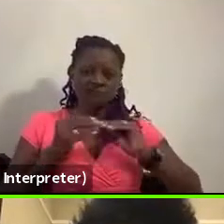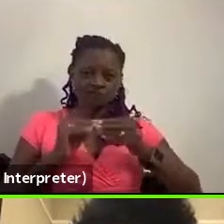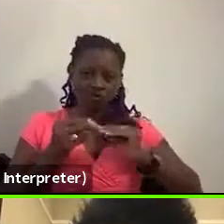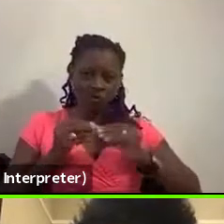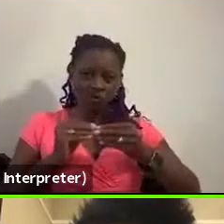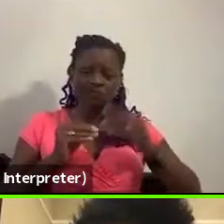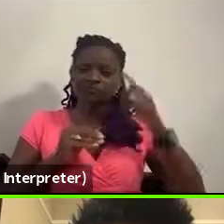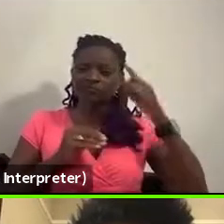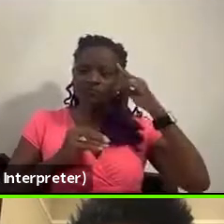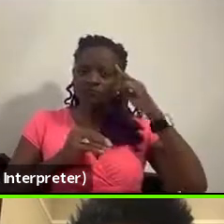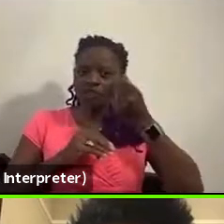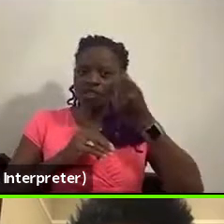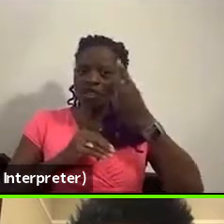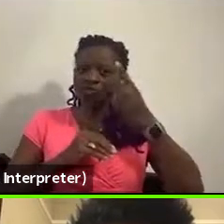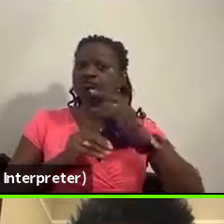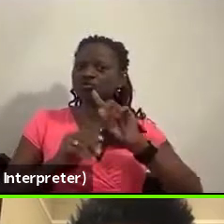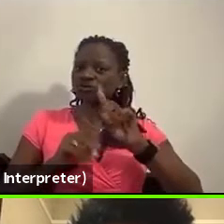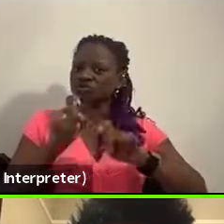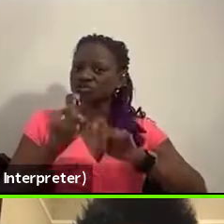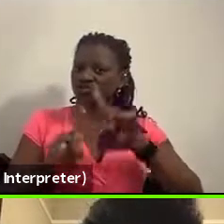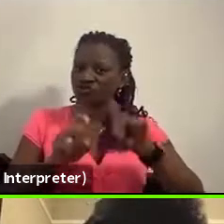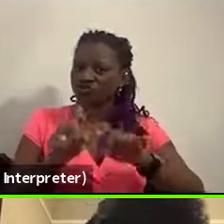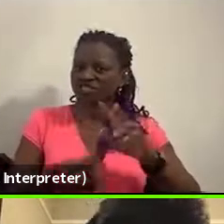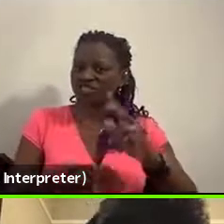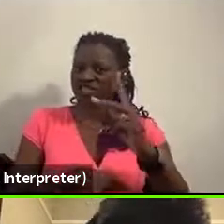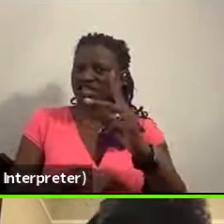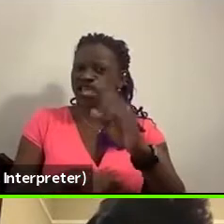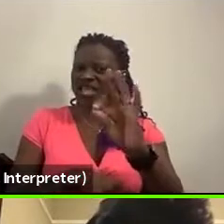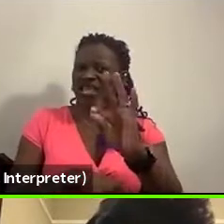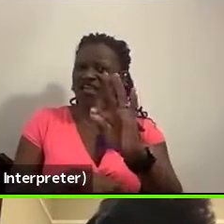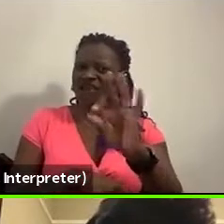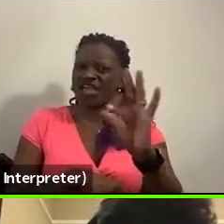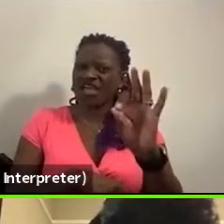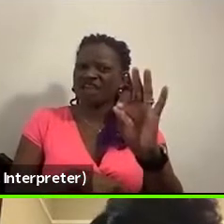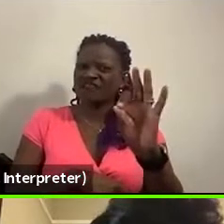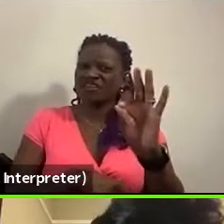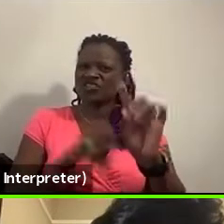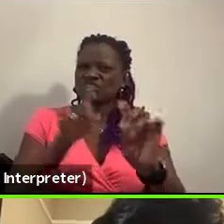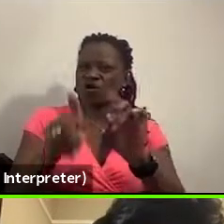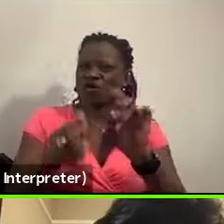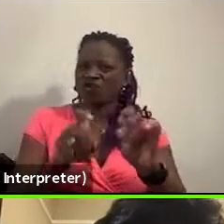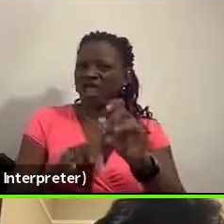like the PKF survey or the Kaiser Health News surveys,